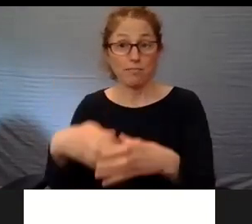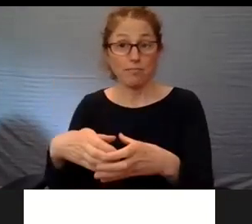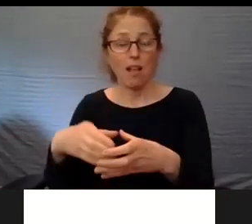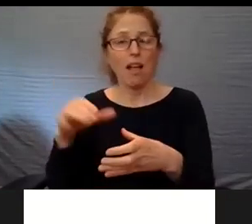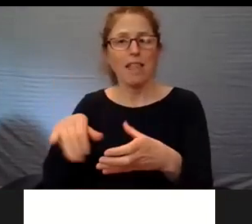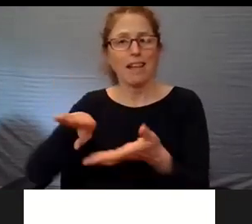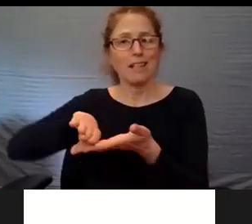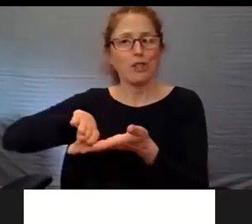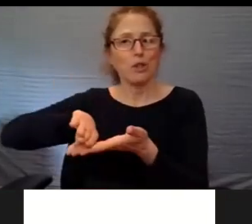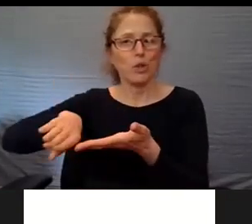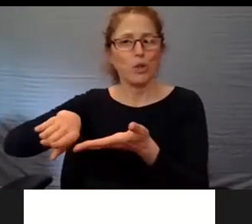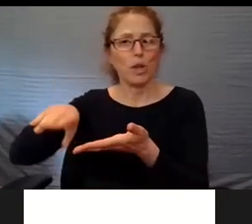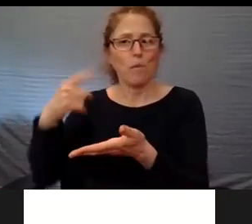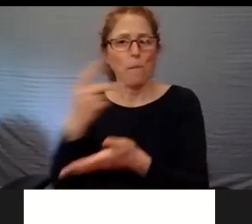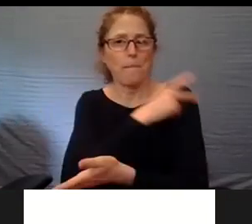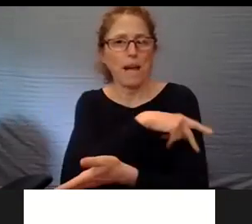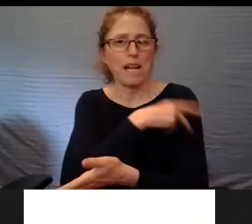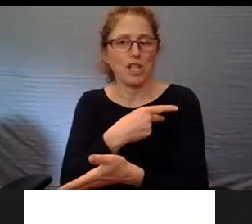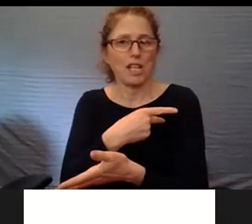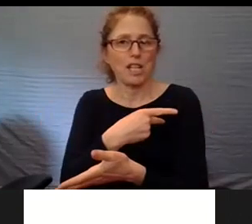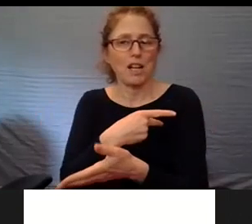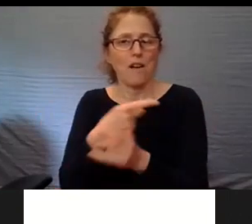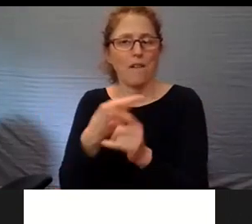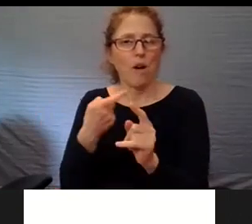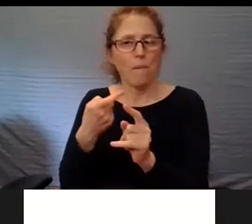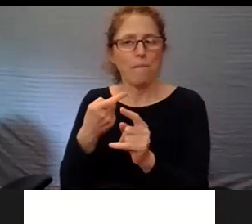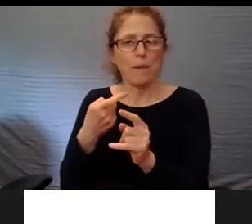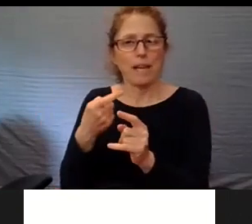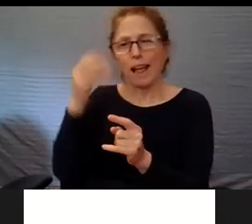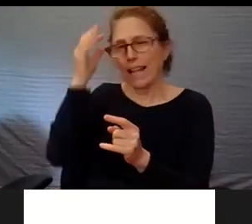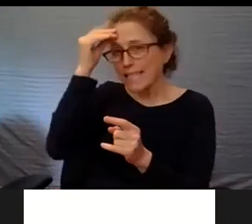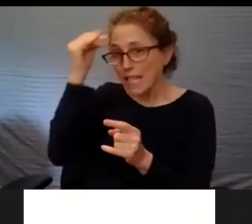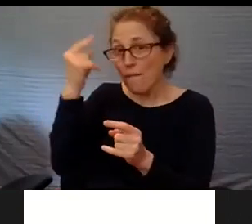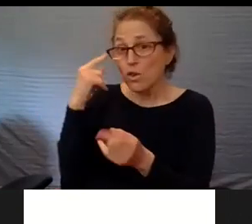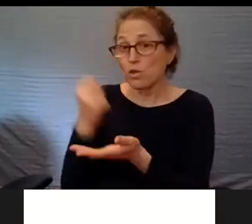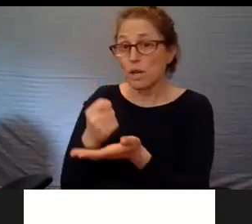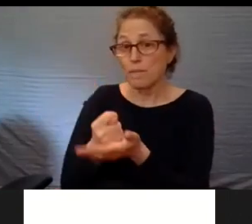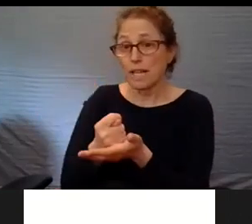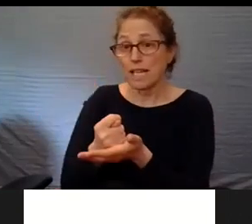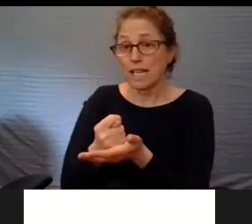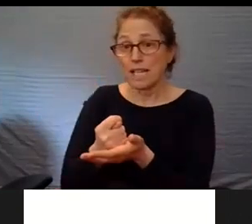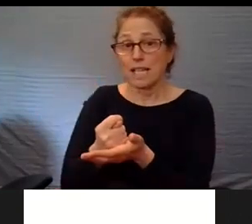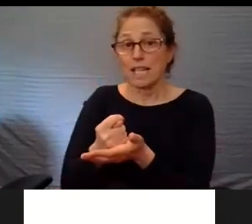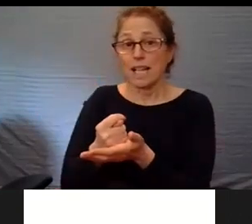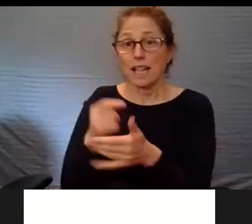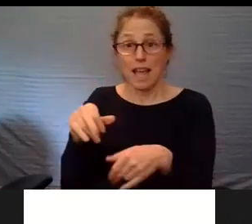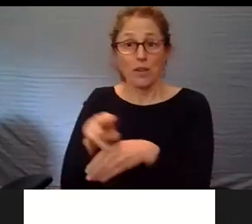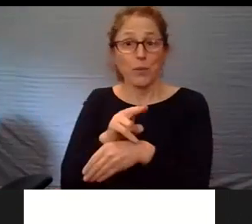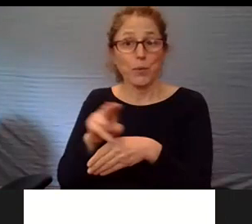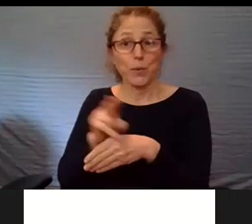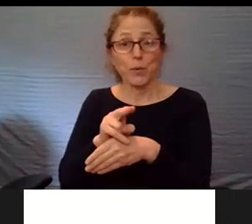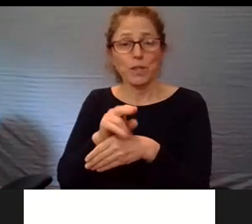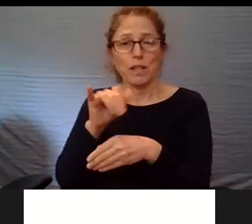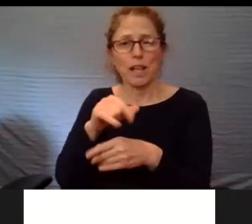a patient from even being considered from treatment that used a particular kind of scarce